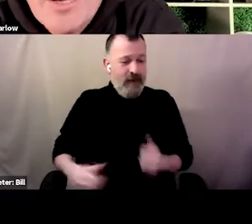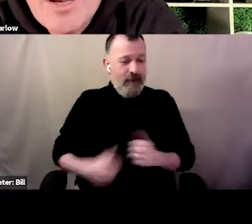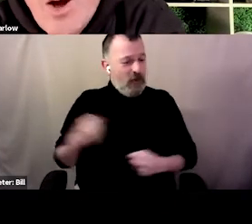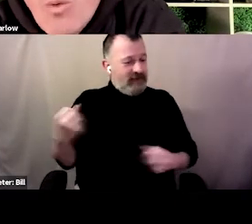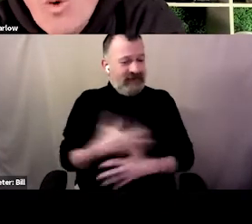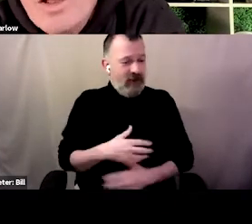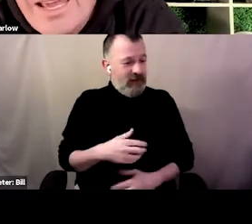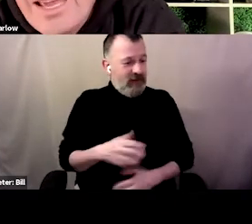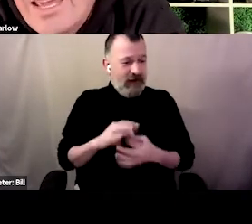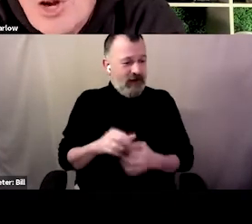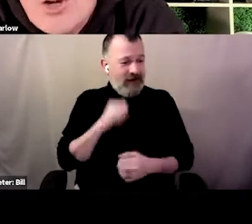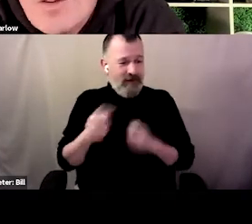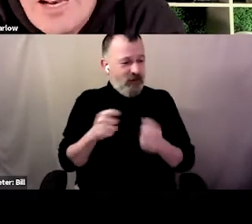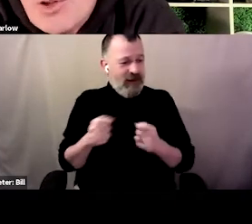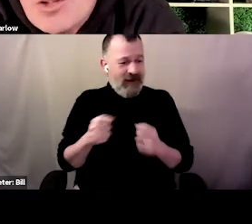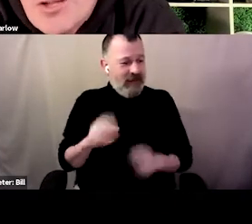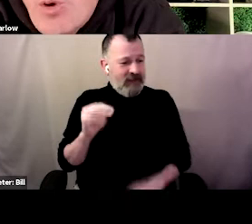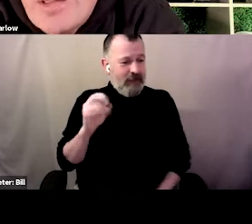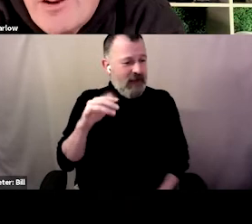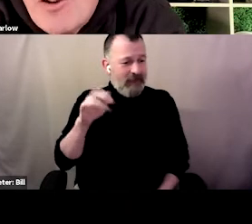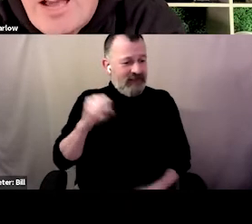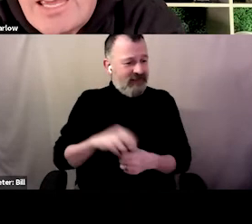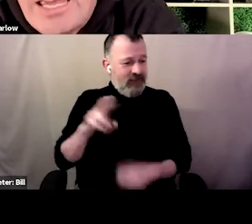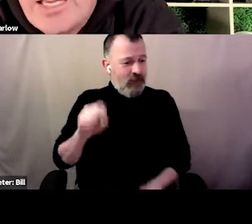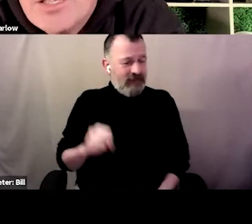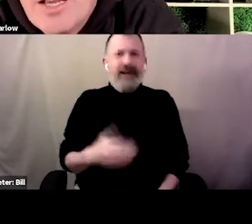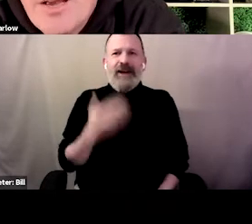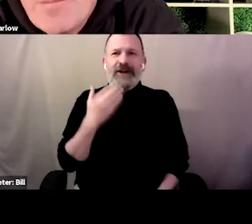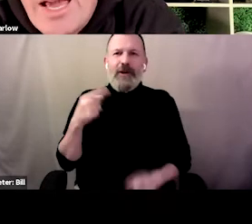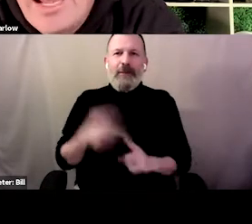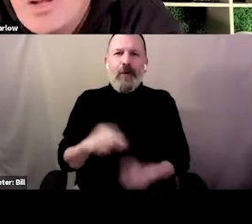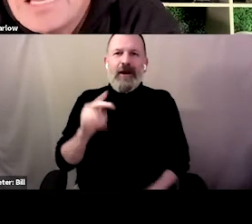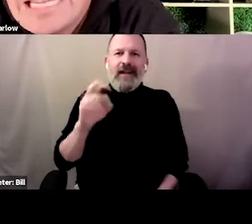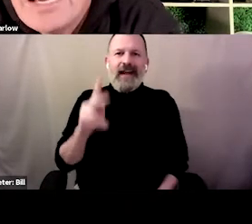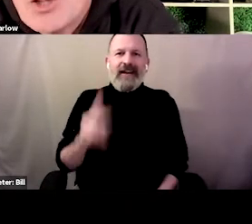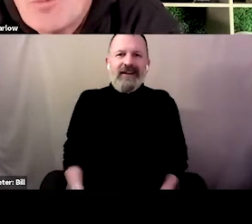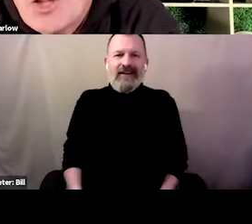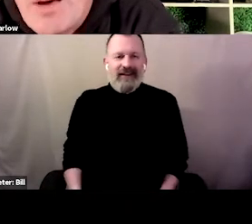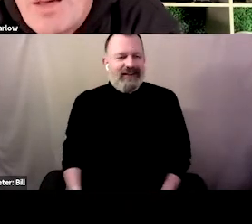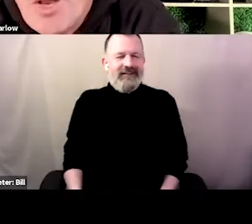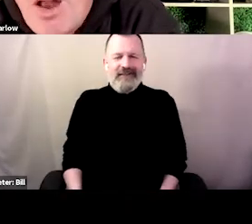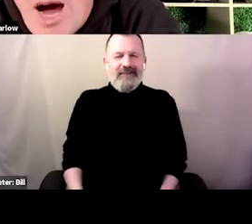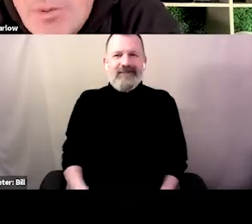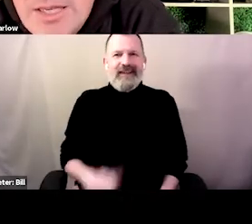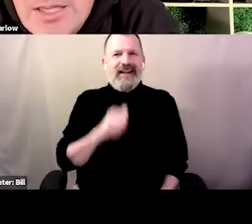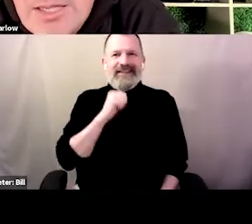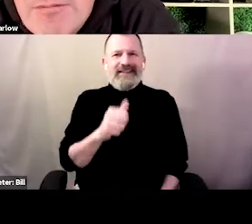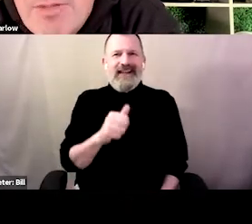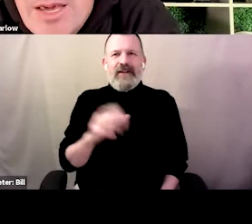CalebBarlow: Well, you know, you've got an interesting point there. Nick, it's and I don't even think it's so much about monopolies in the